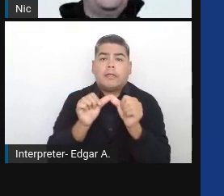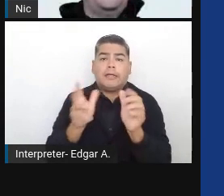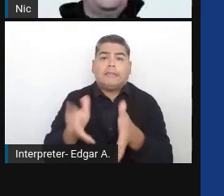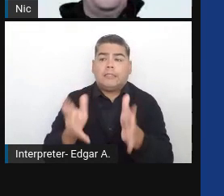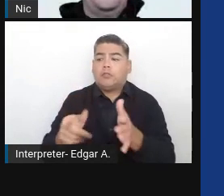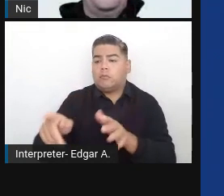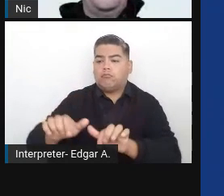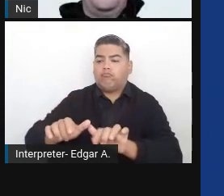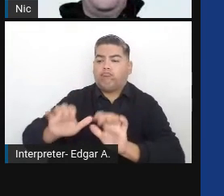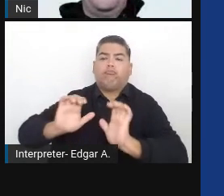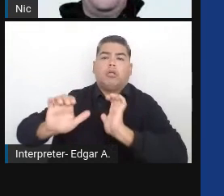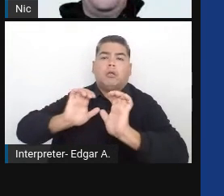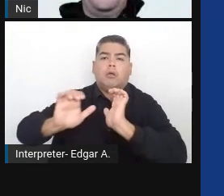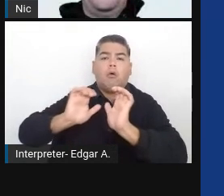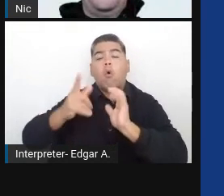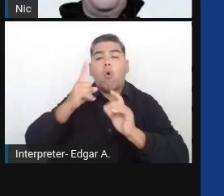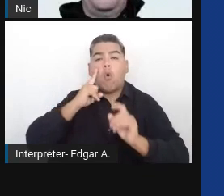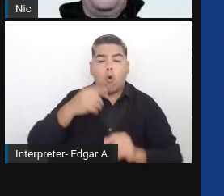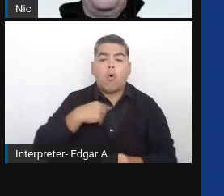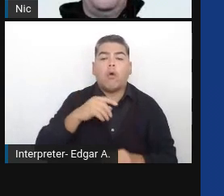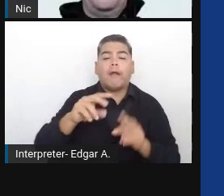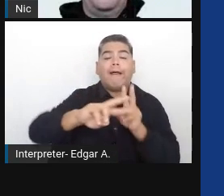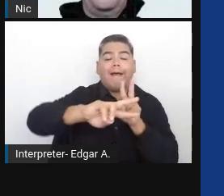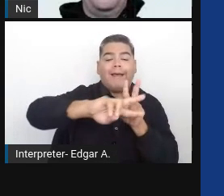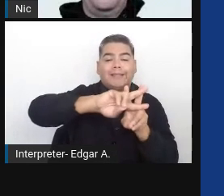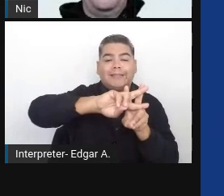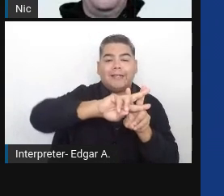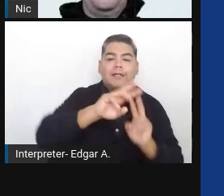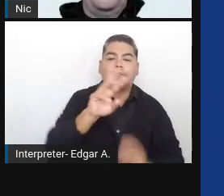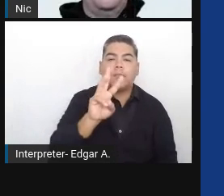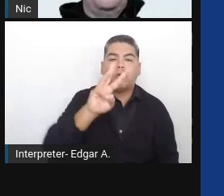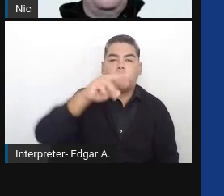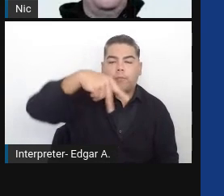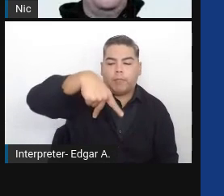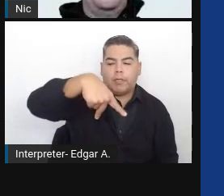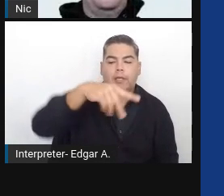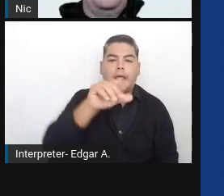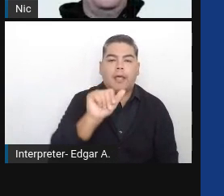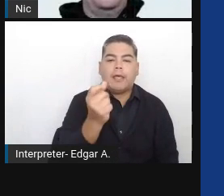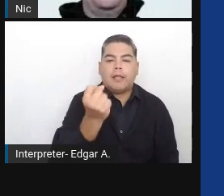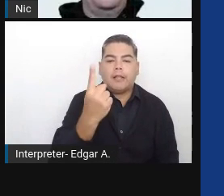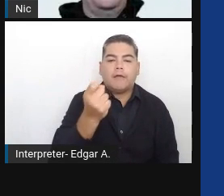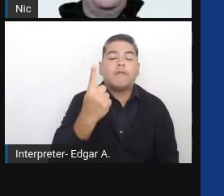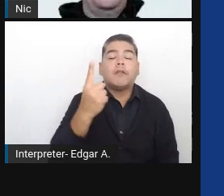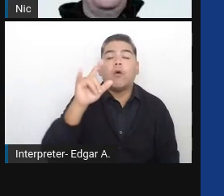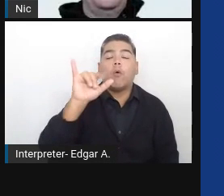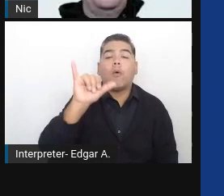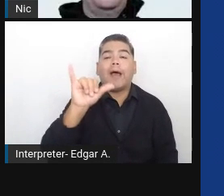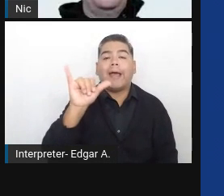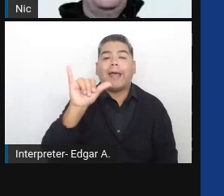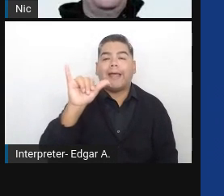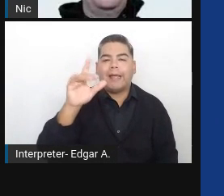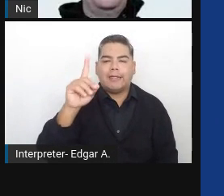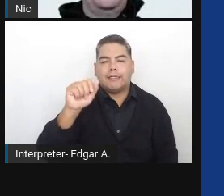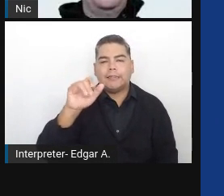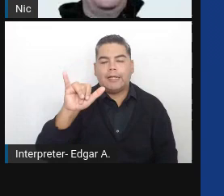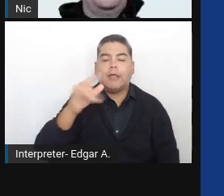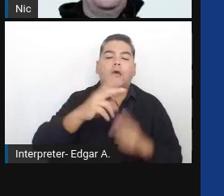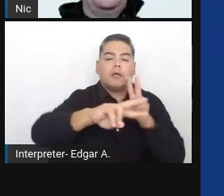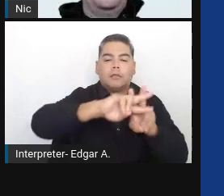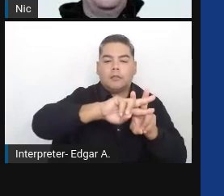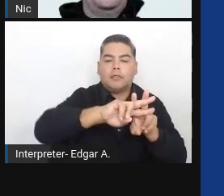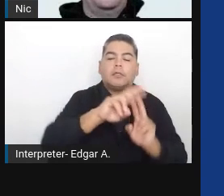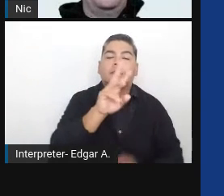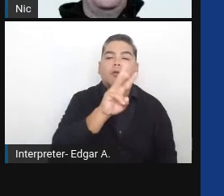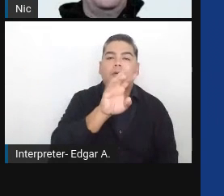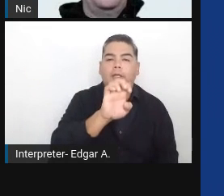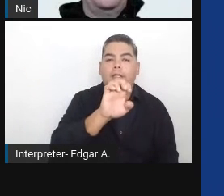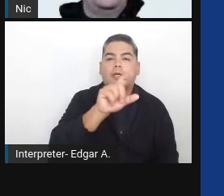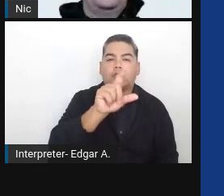or on social media using #WPA11yDay and #WP2022.